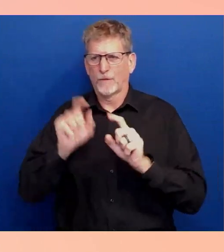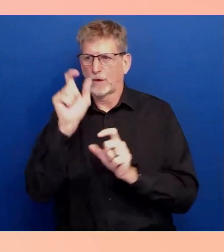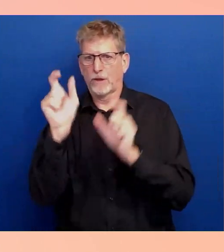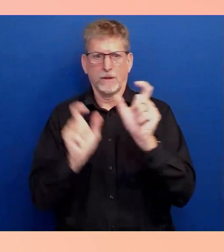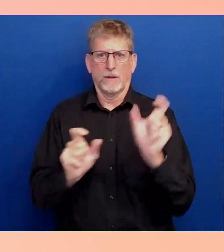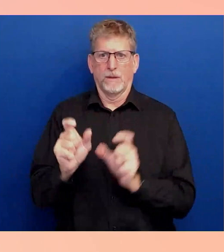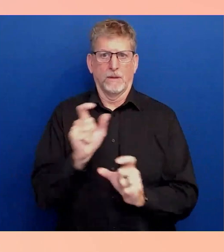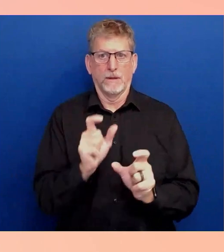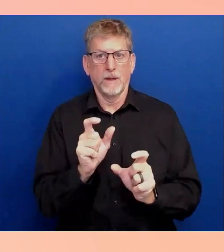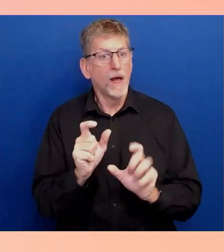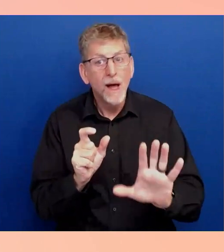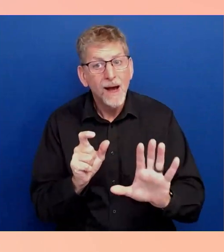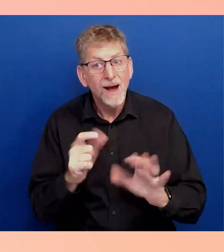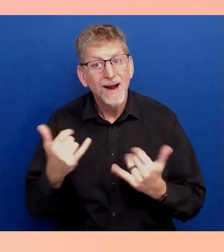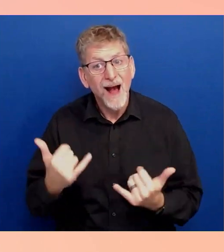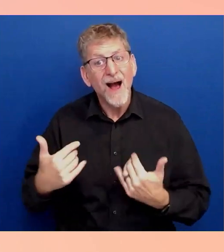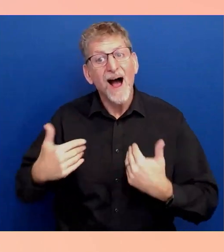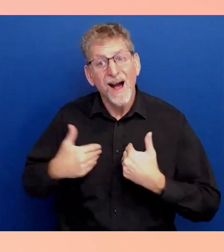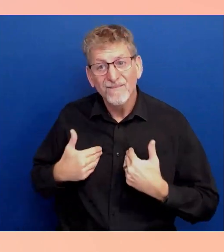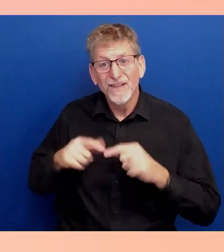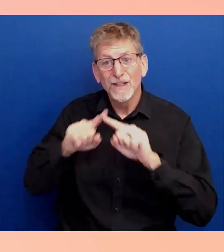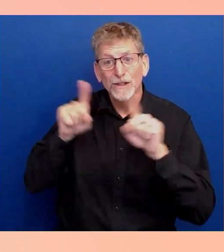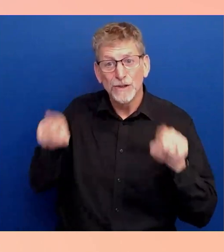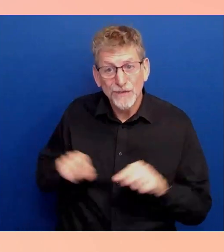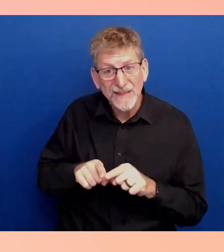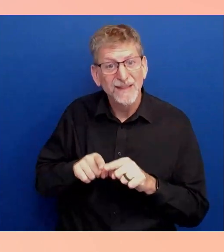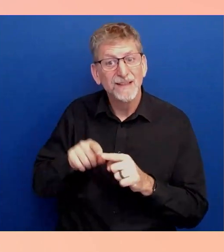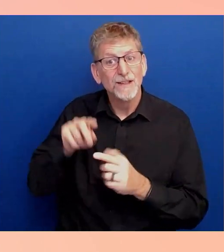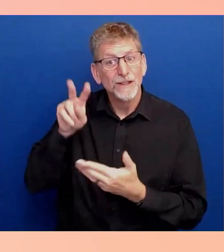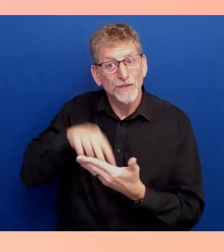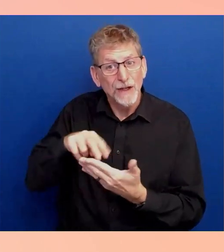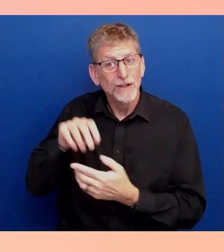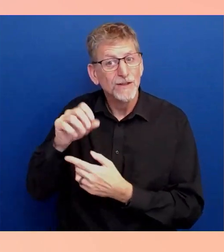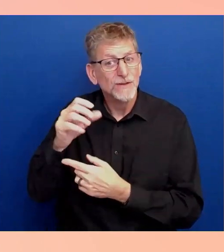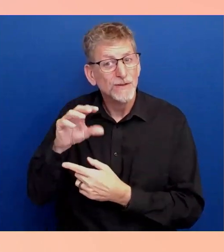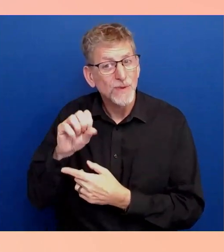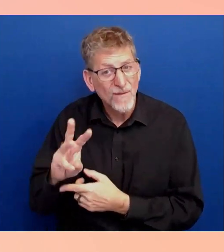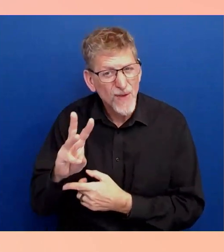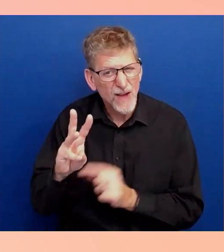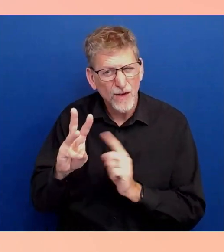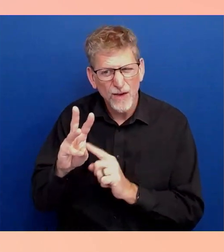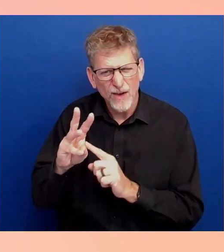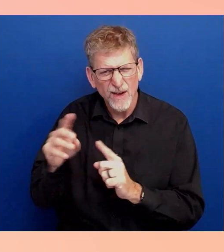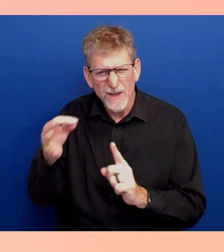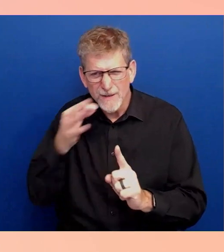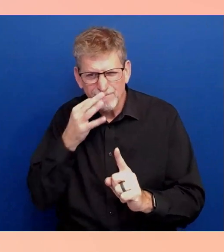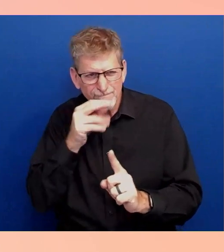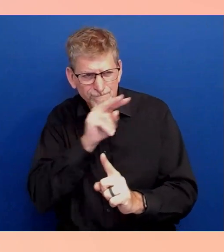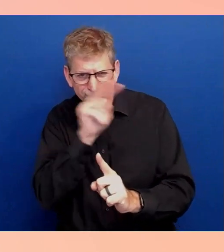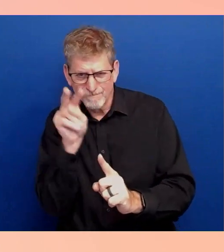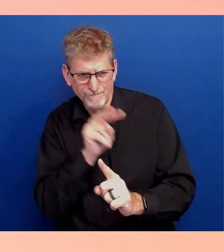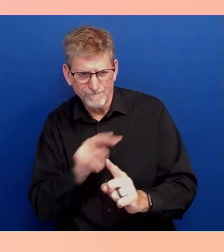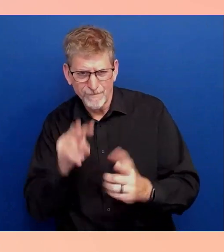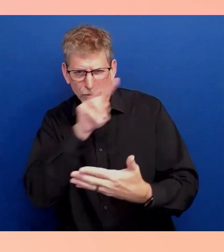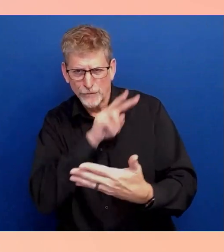that can give you a concise visual description of a particular window or